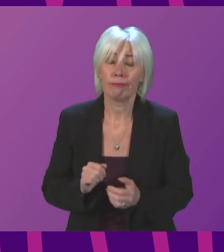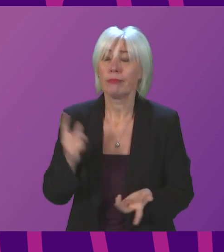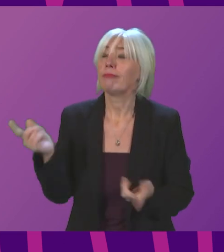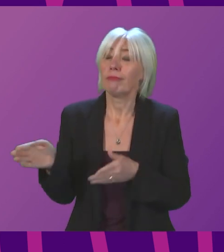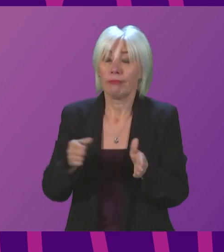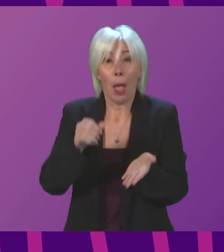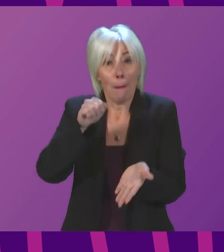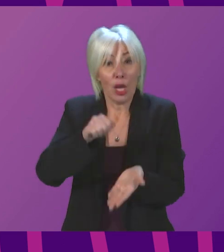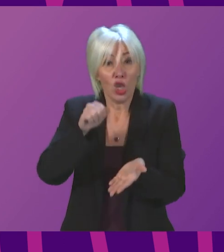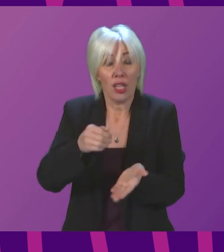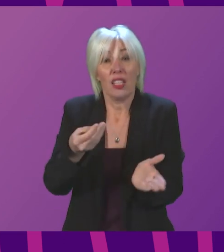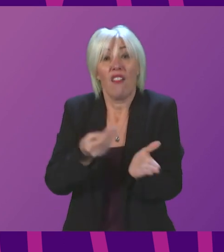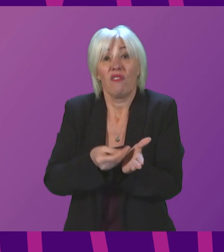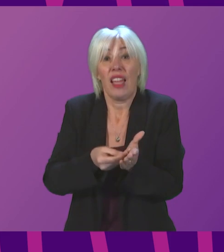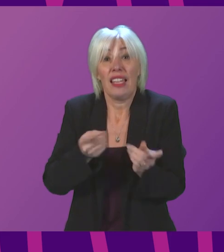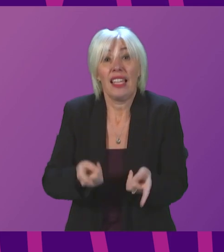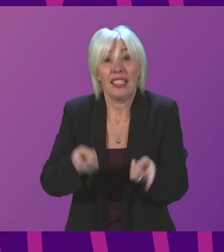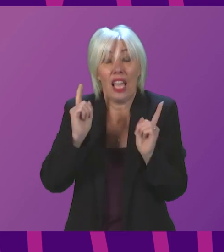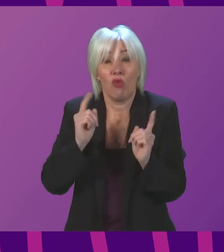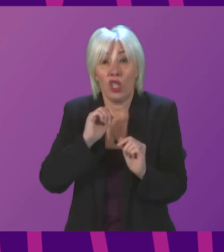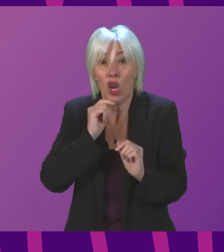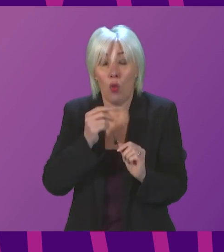The Cabinet Secretary for Finance and the Economy will set out the budget to Parliament